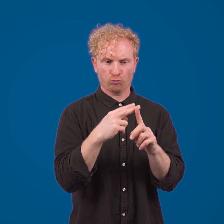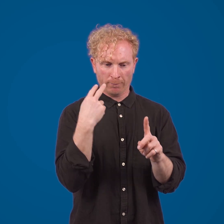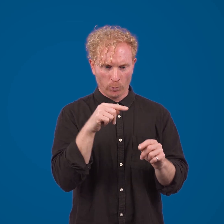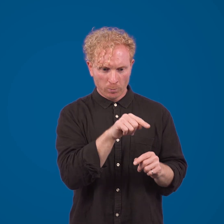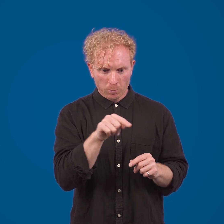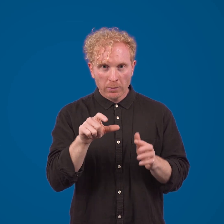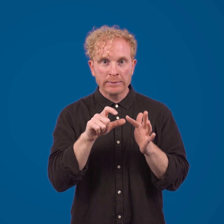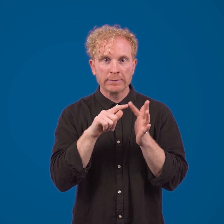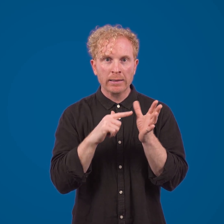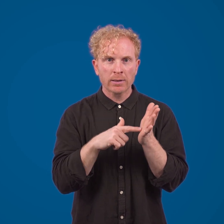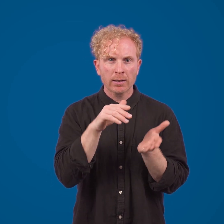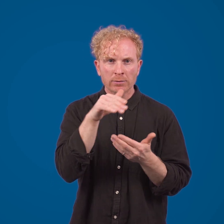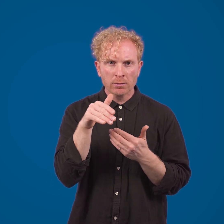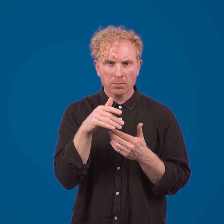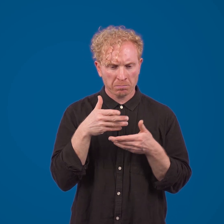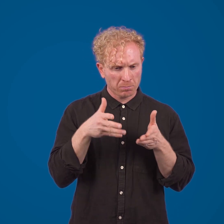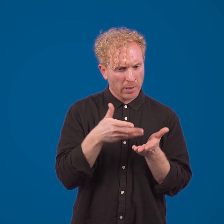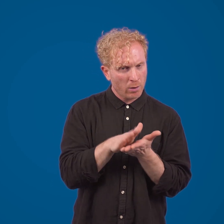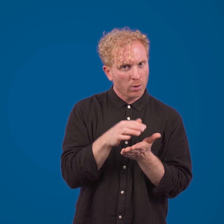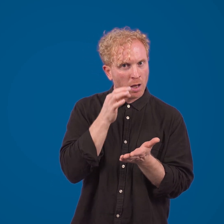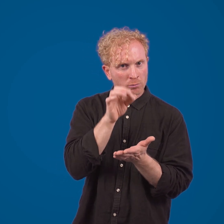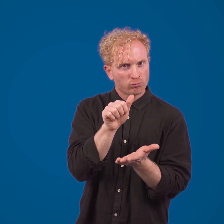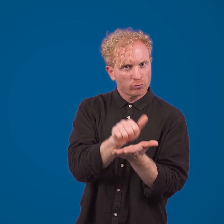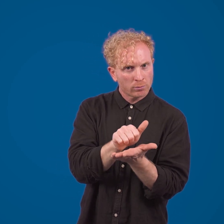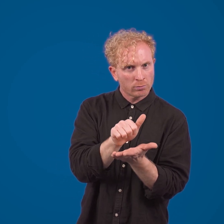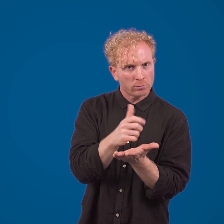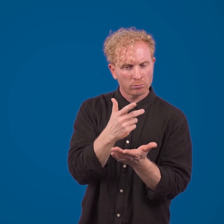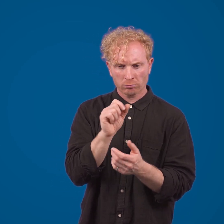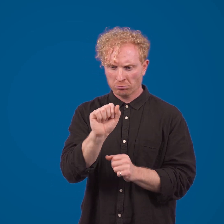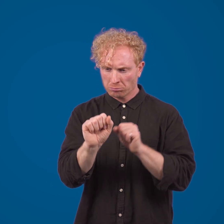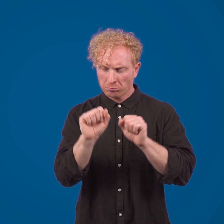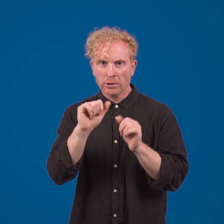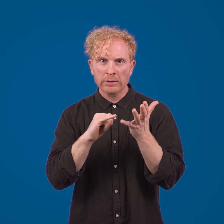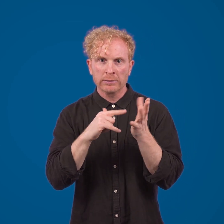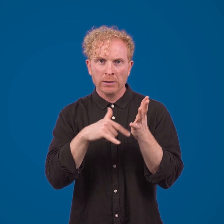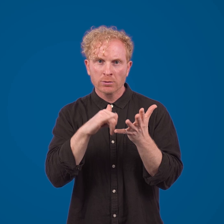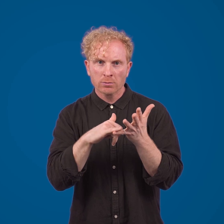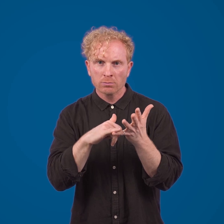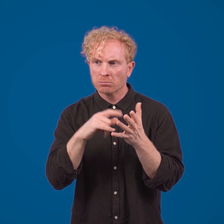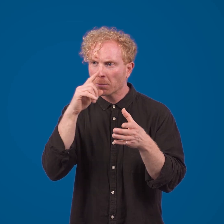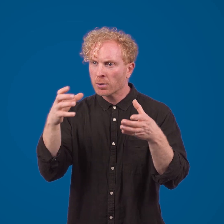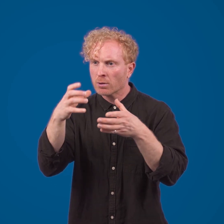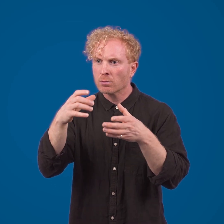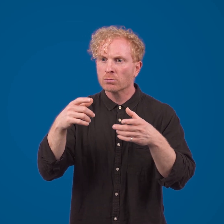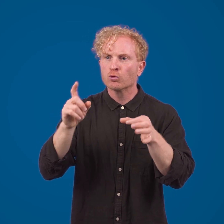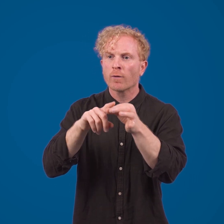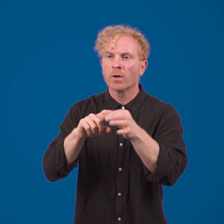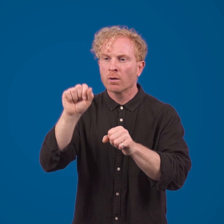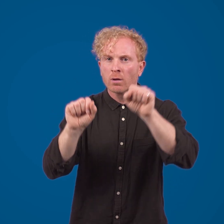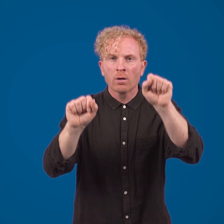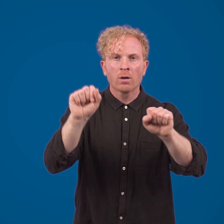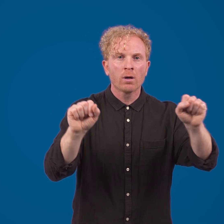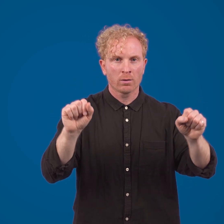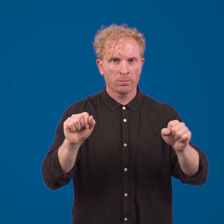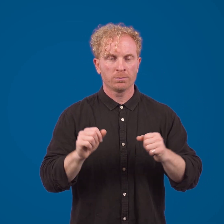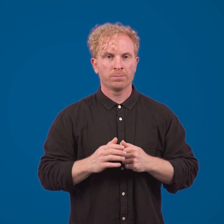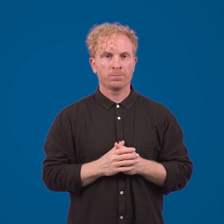to review the data collection methods for determining disability status in population surveys.